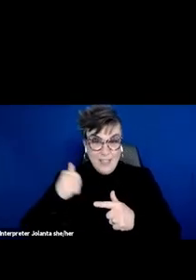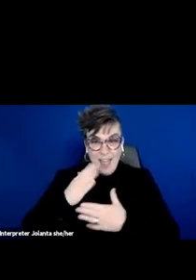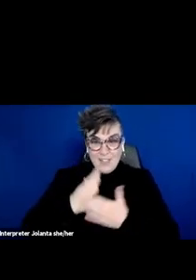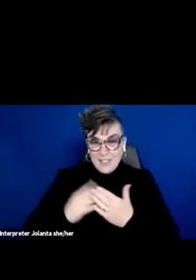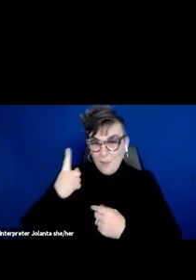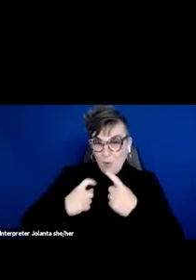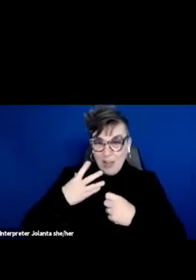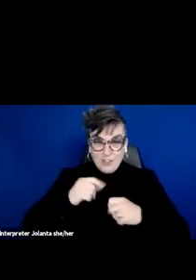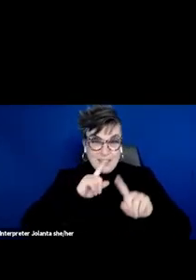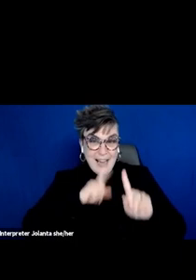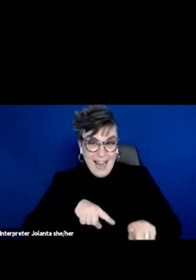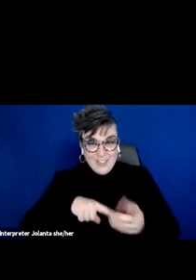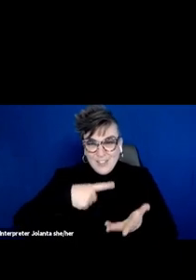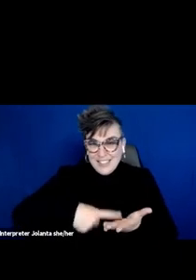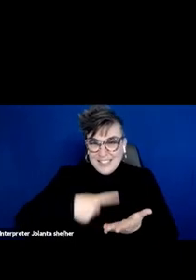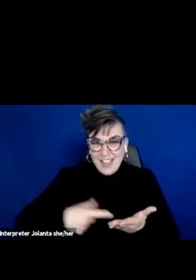three of us.